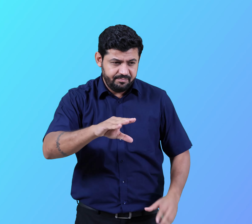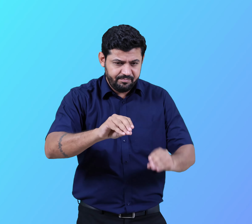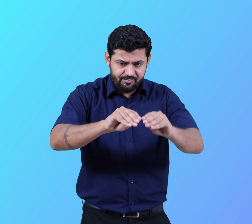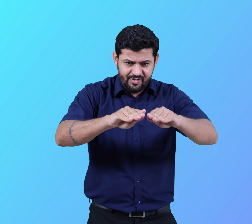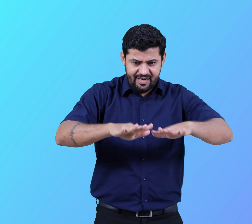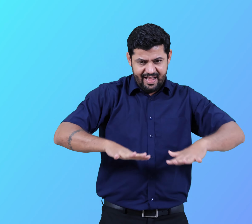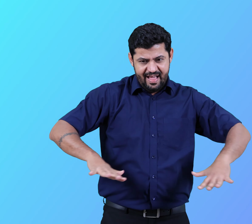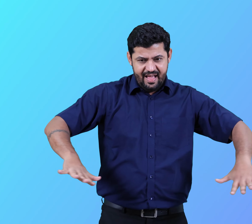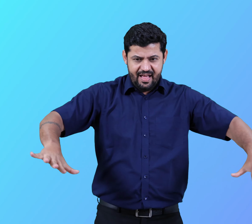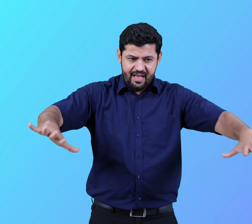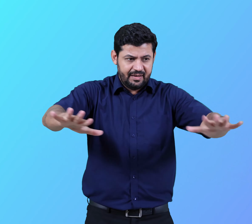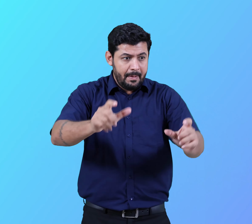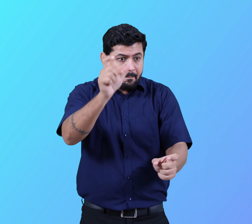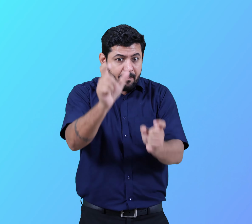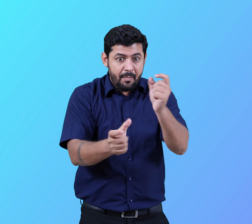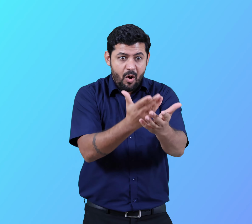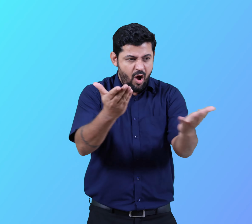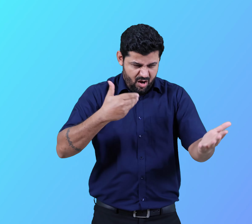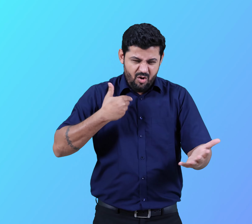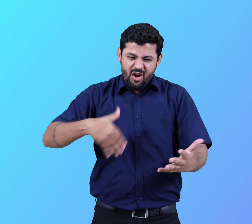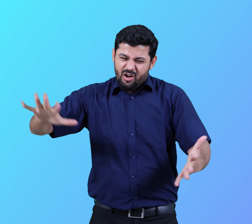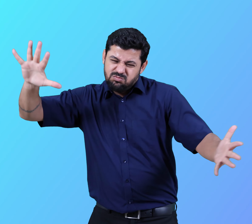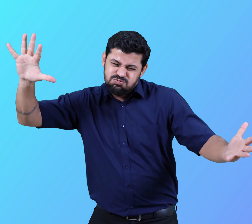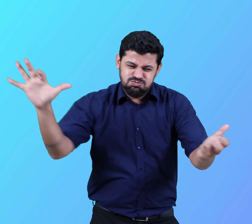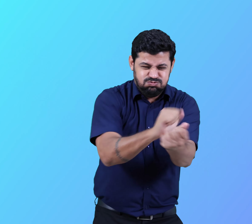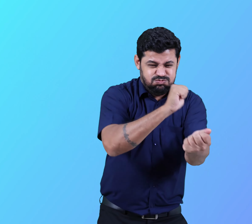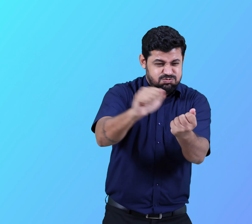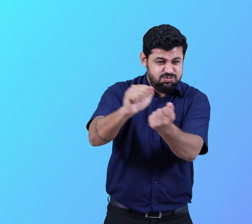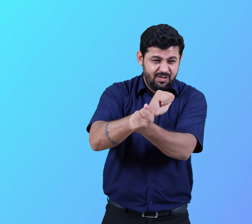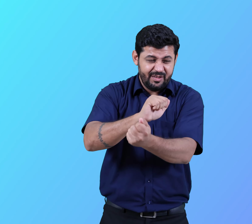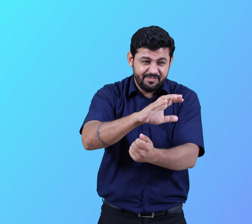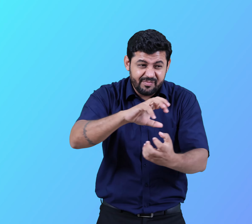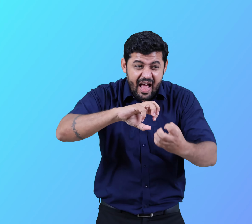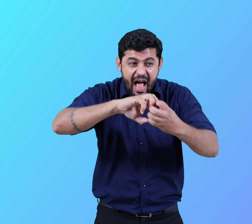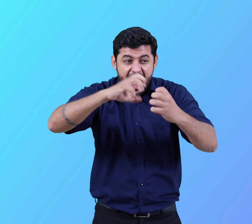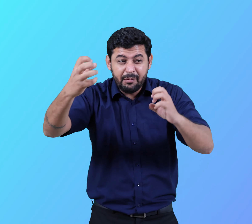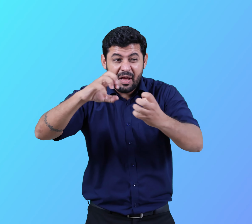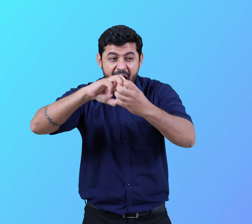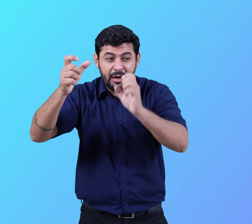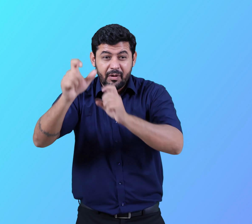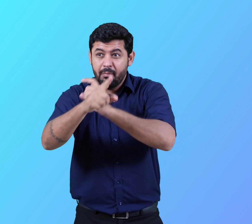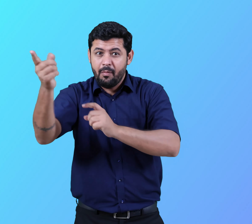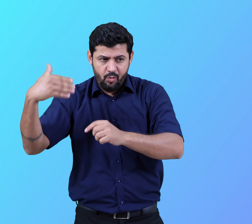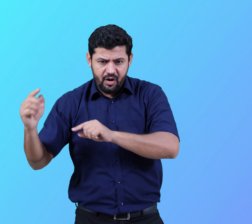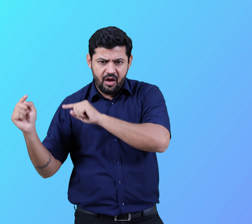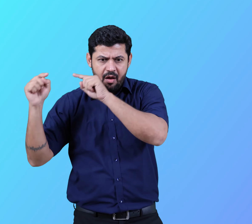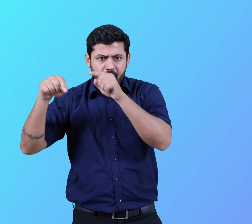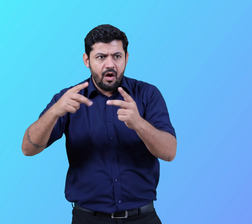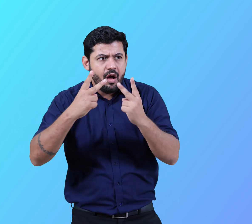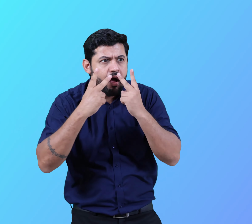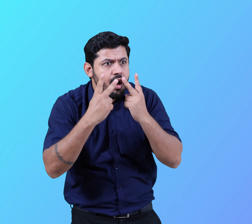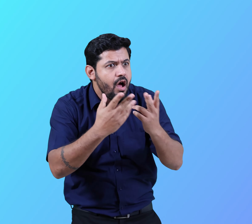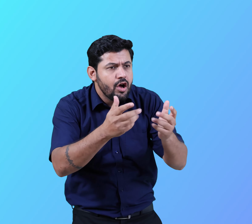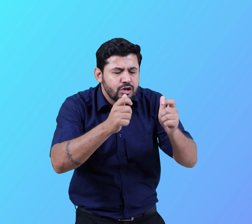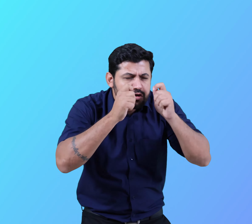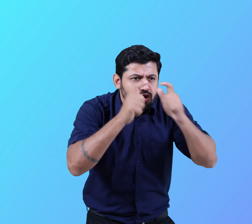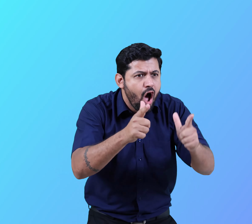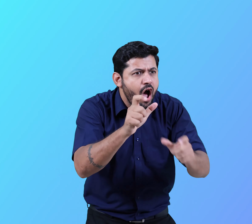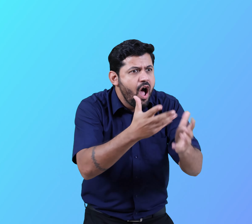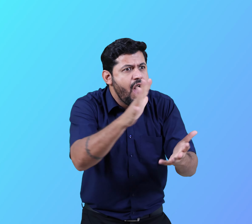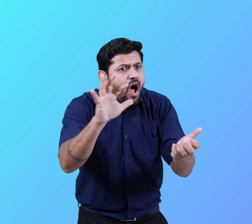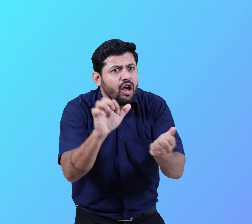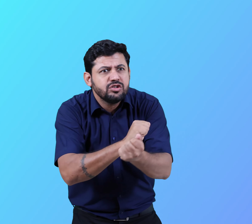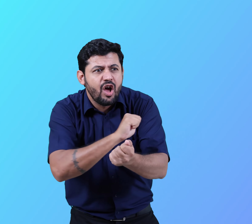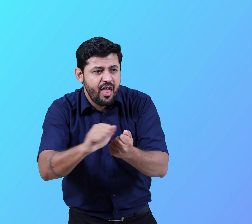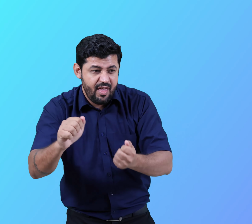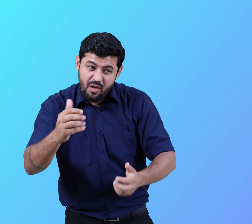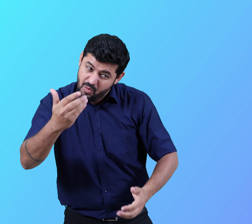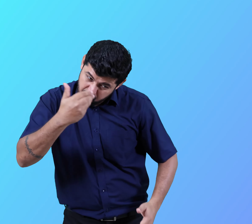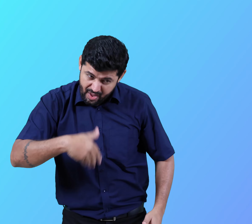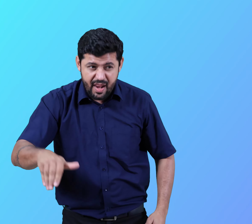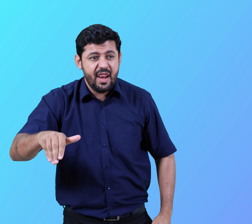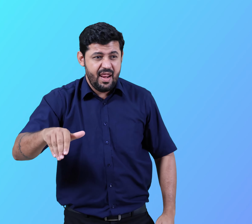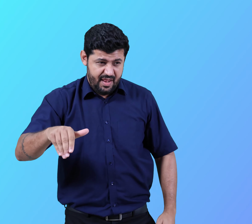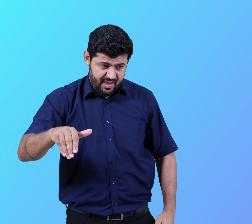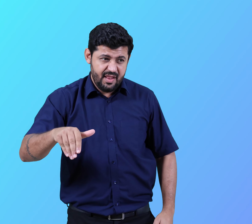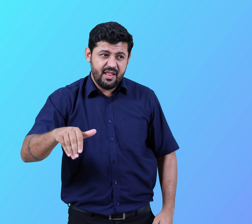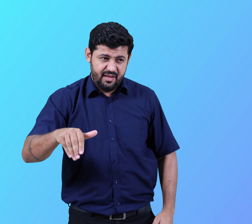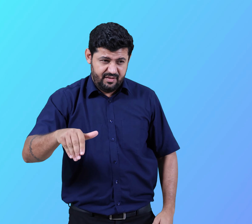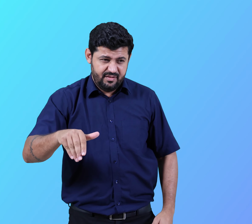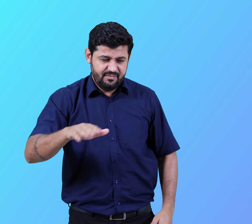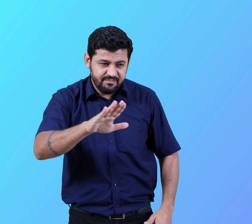I will make your land empty. And your enemies who come to live there will be shocked at it.